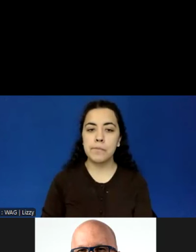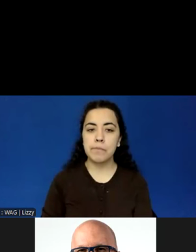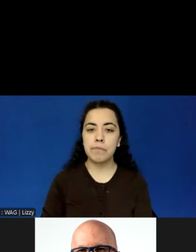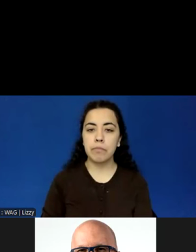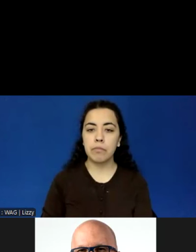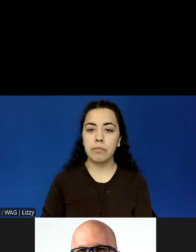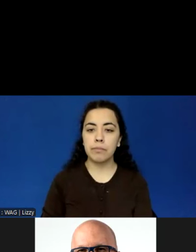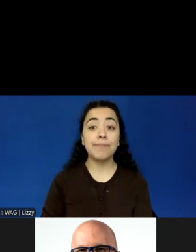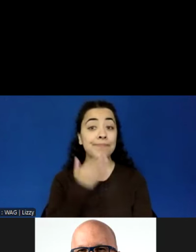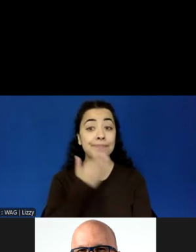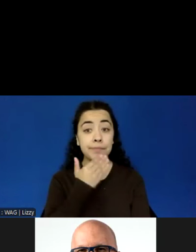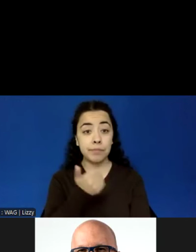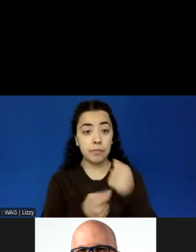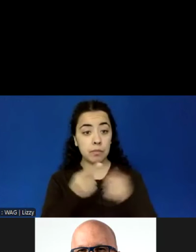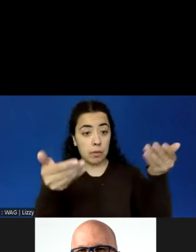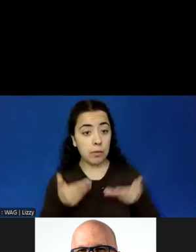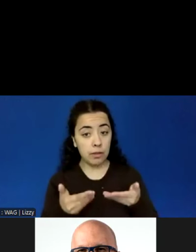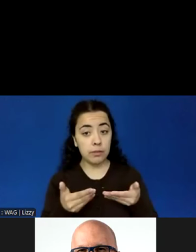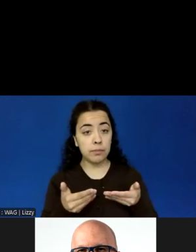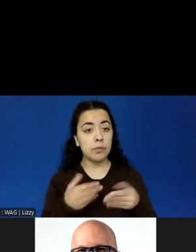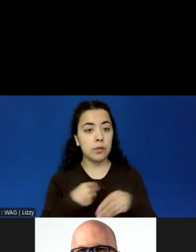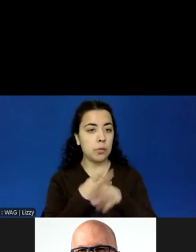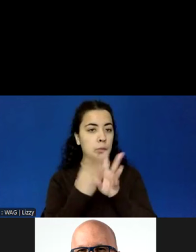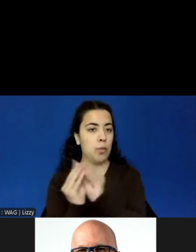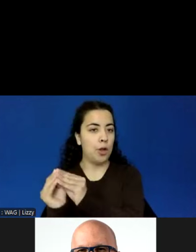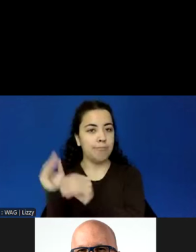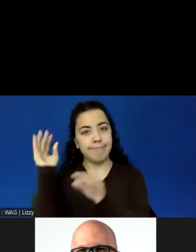Thanks, everyone, and welcome to the webinar. Today we will focus